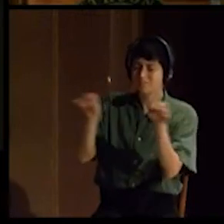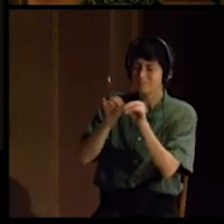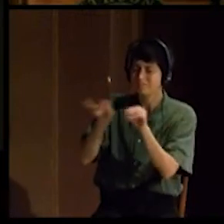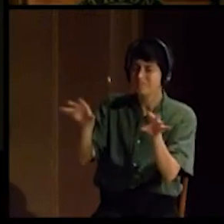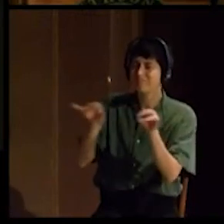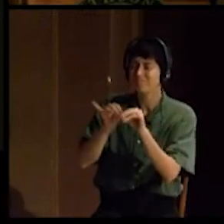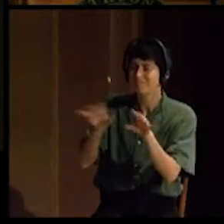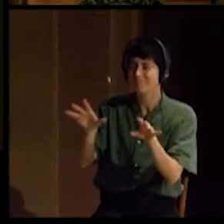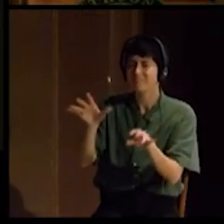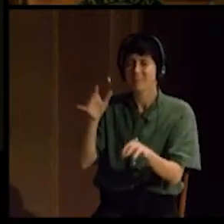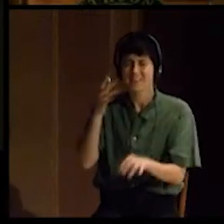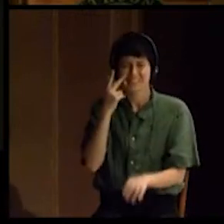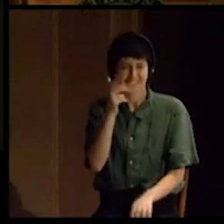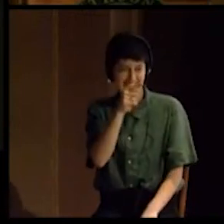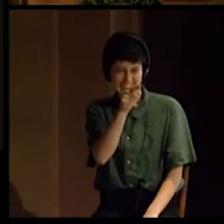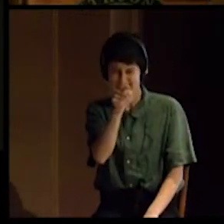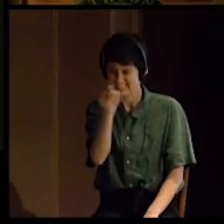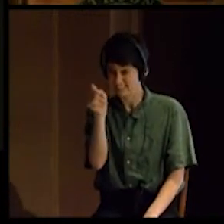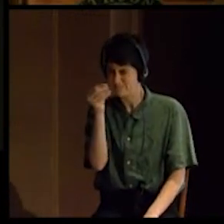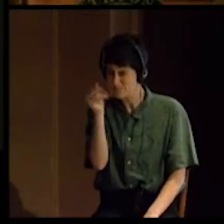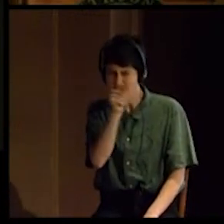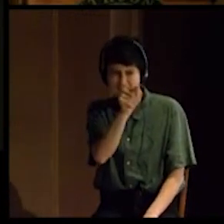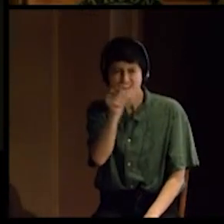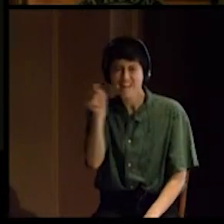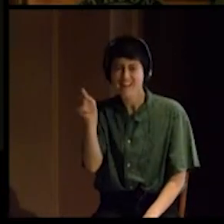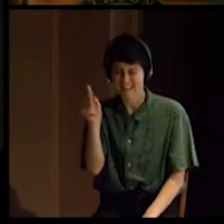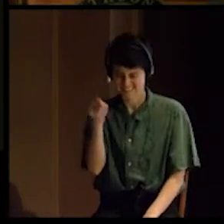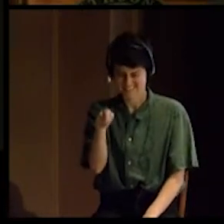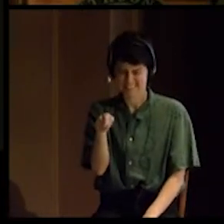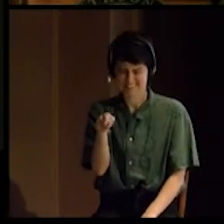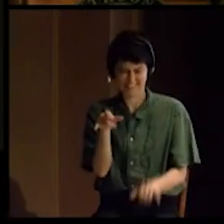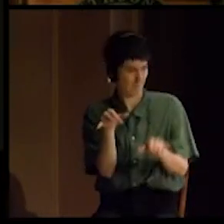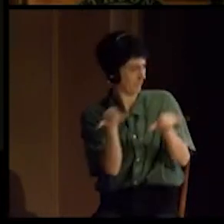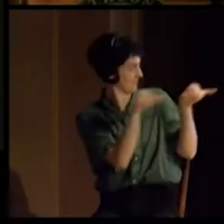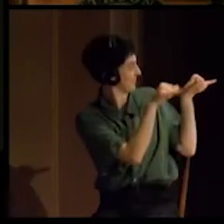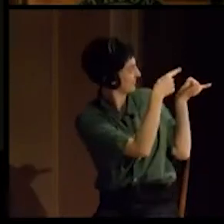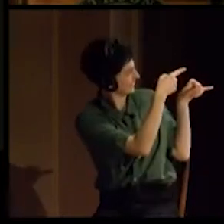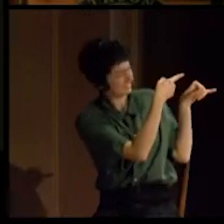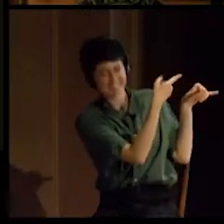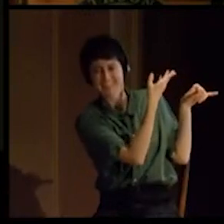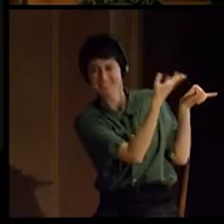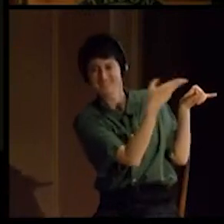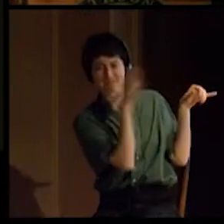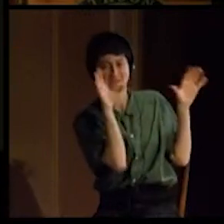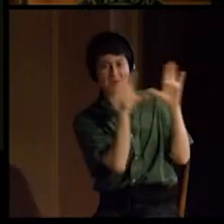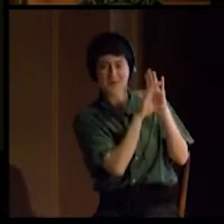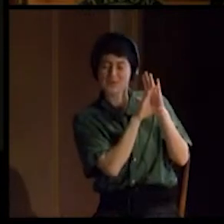who are in this photo. I gave several museum tours to interested people.